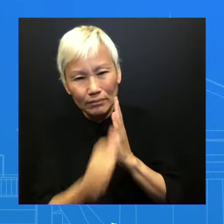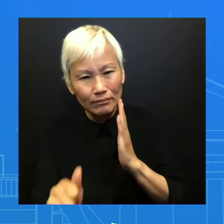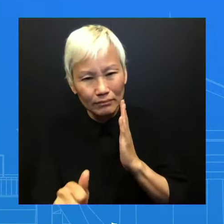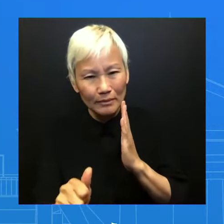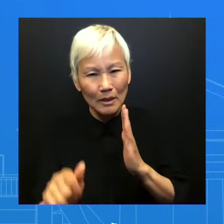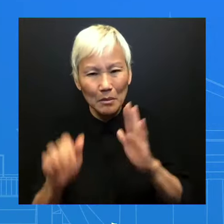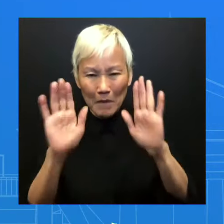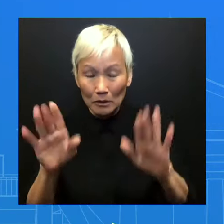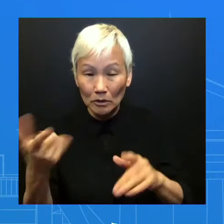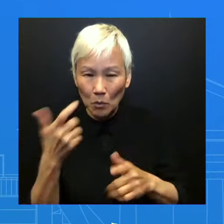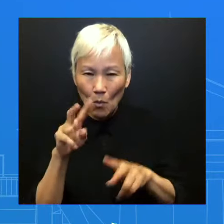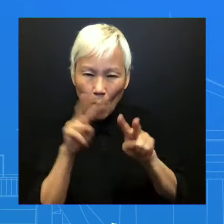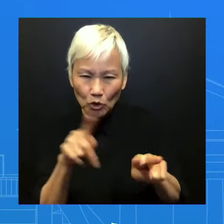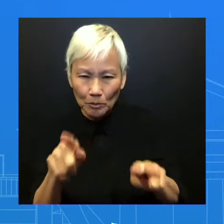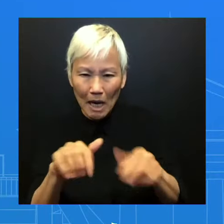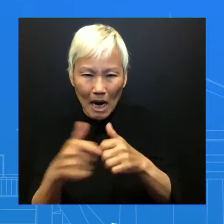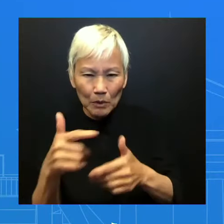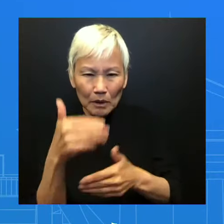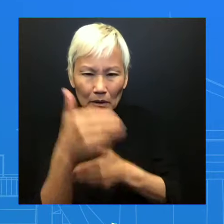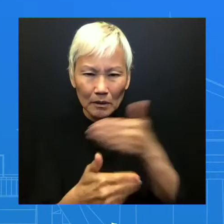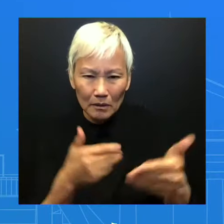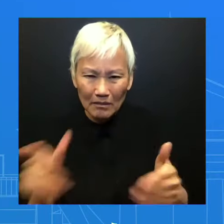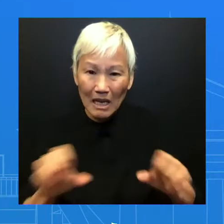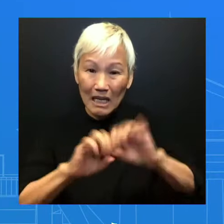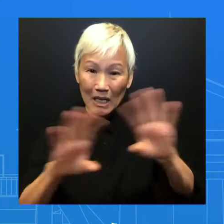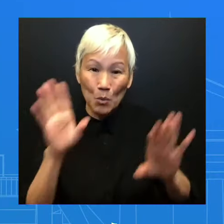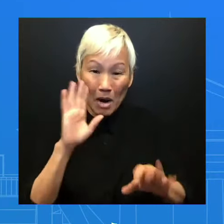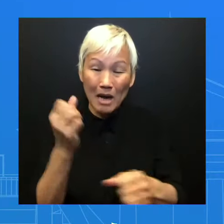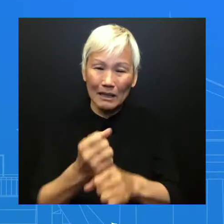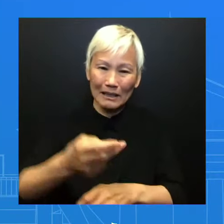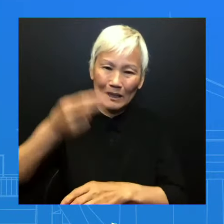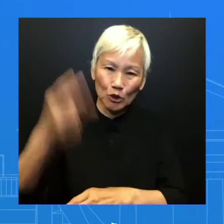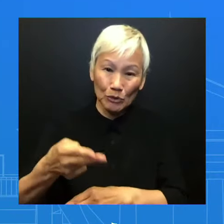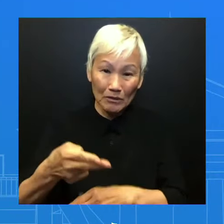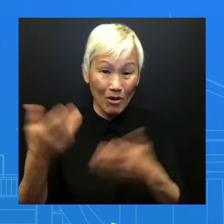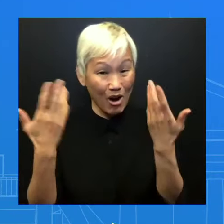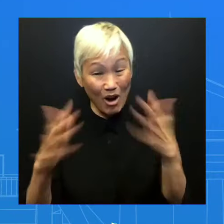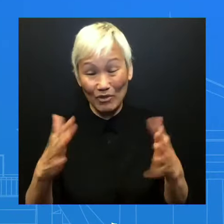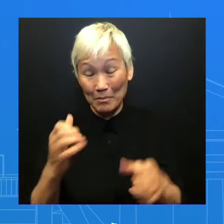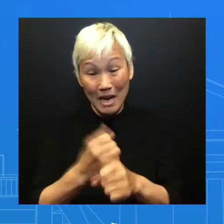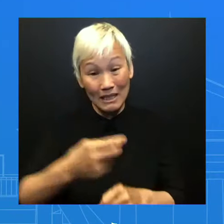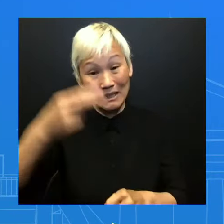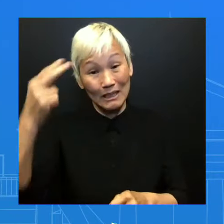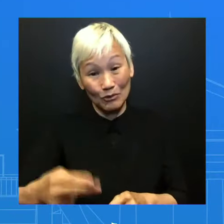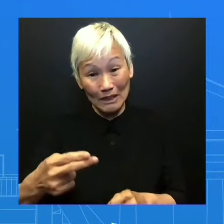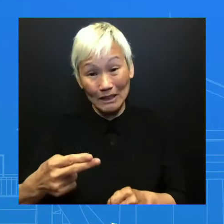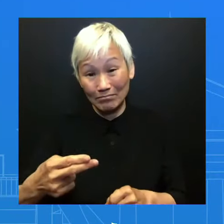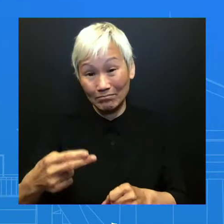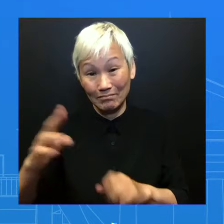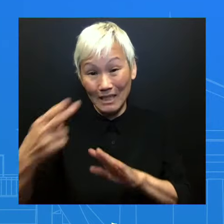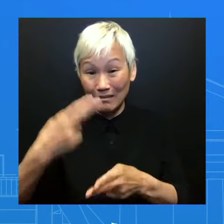He's clearly going to make history. He's already made history as our nation's first Black service chief. And he has been an important voice